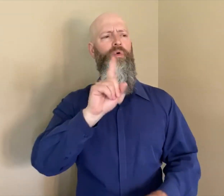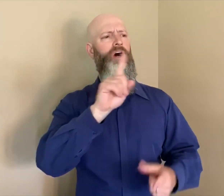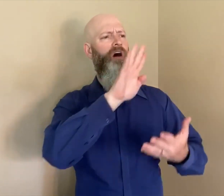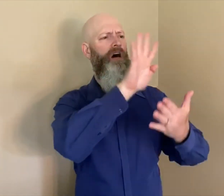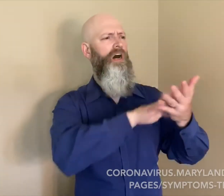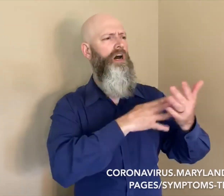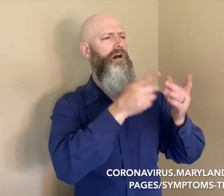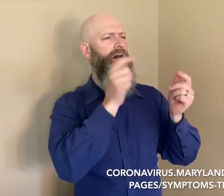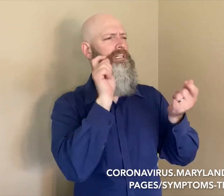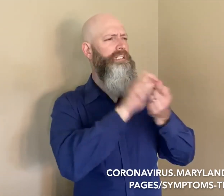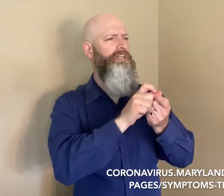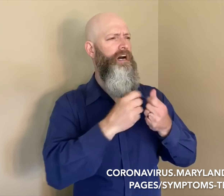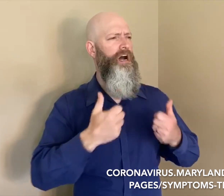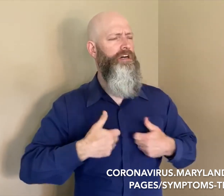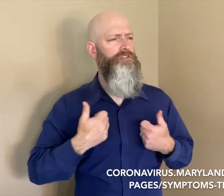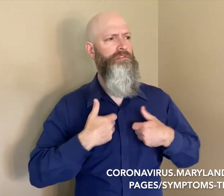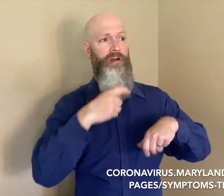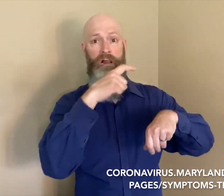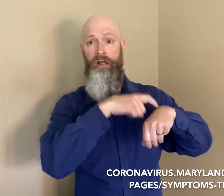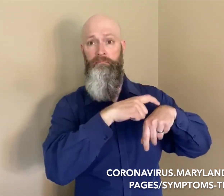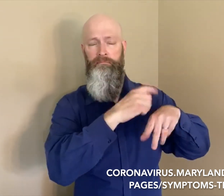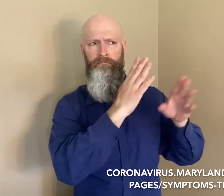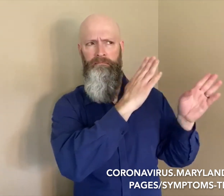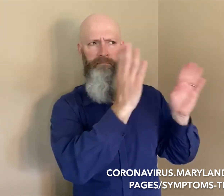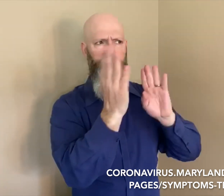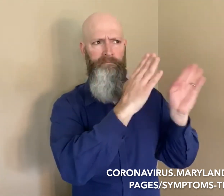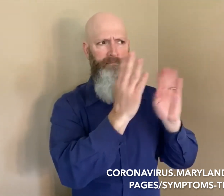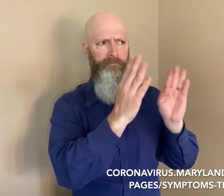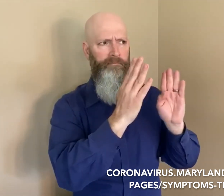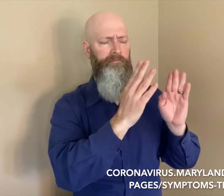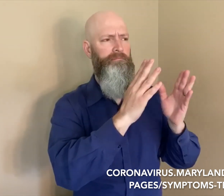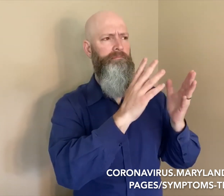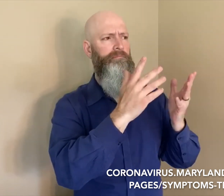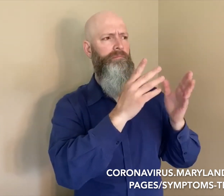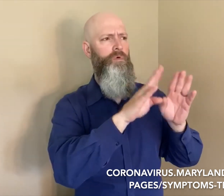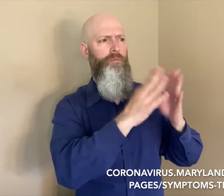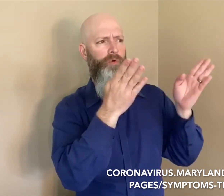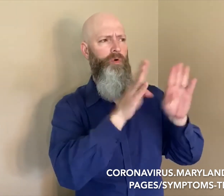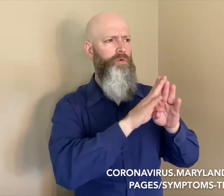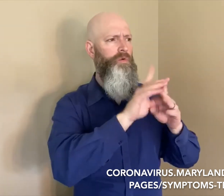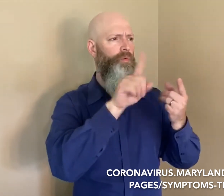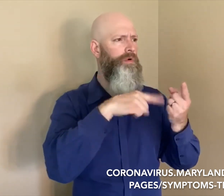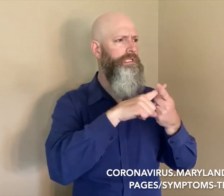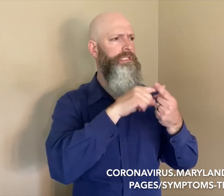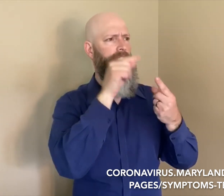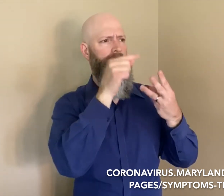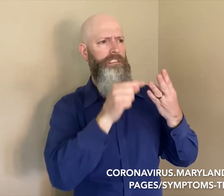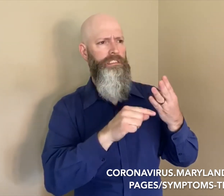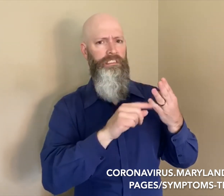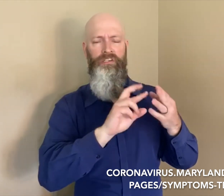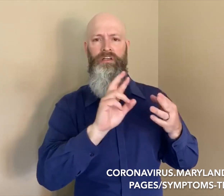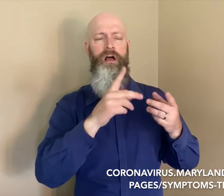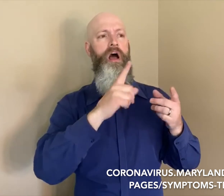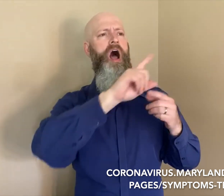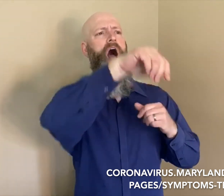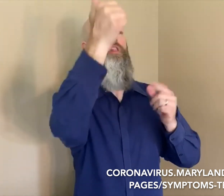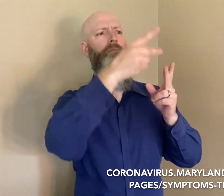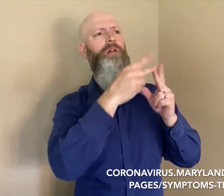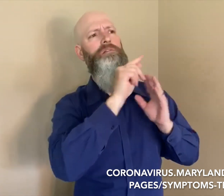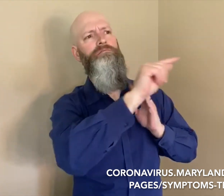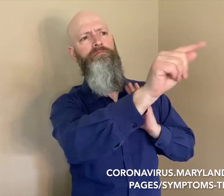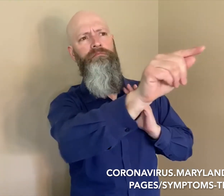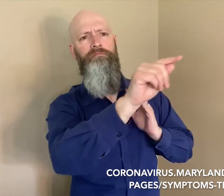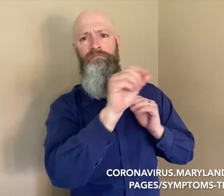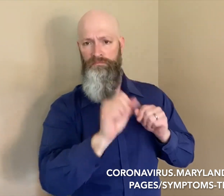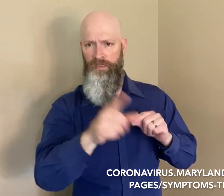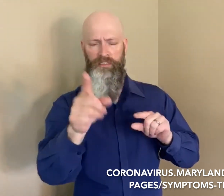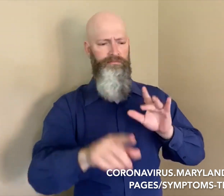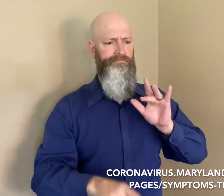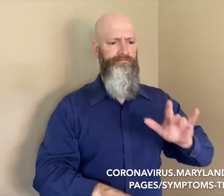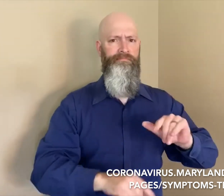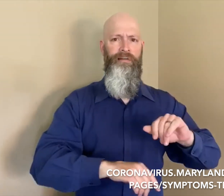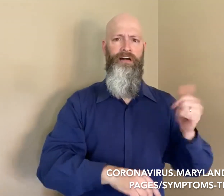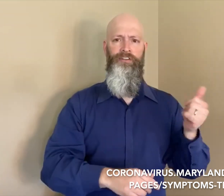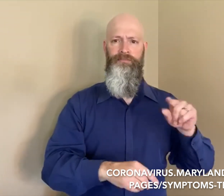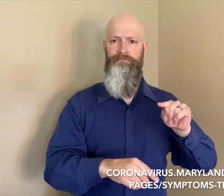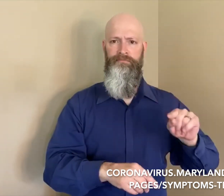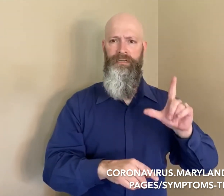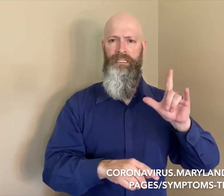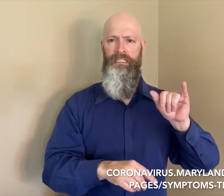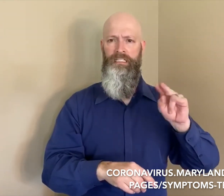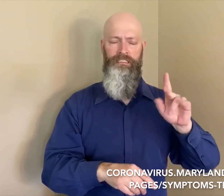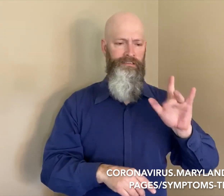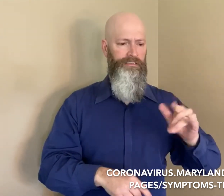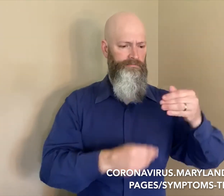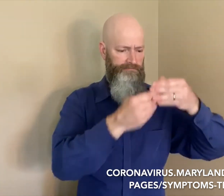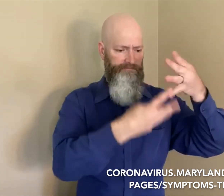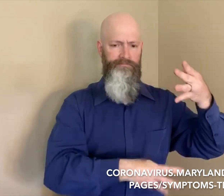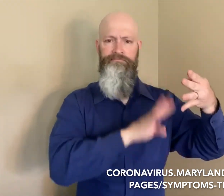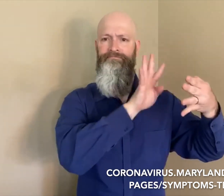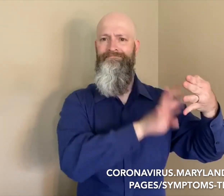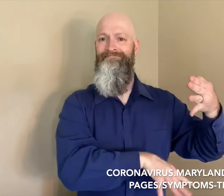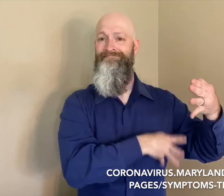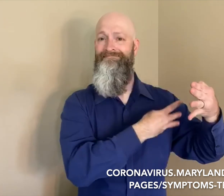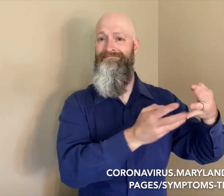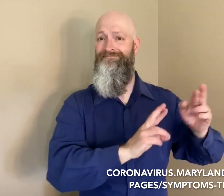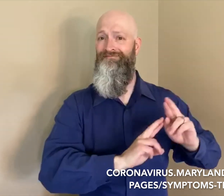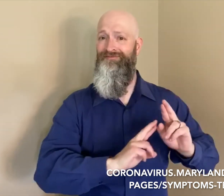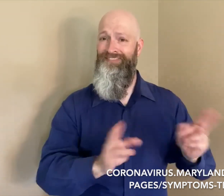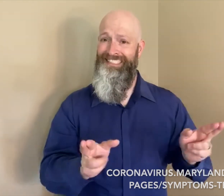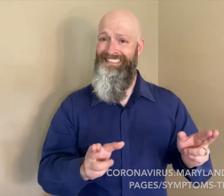More information about testing sites is available at coronavirus.maryland.gov/pages/symptoms-testing.